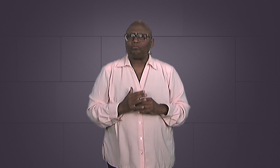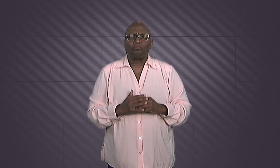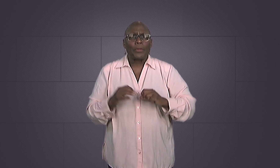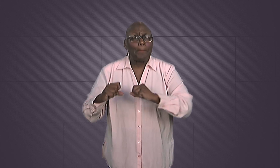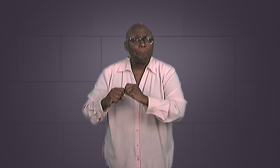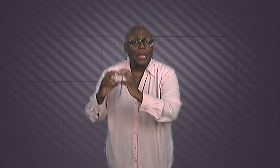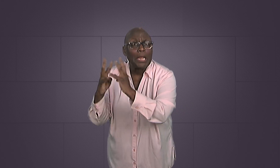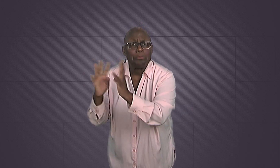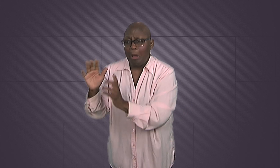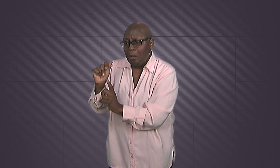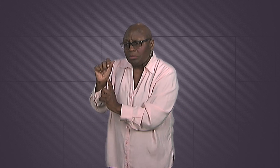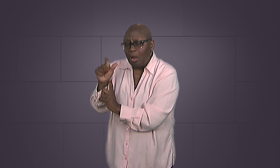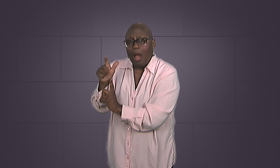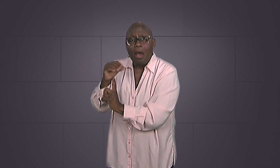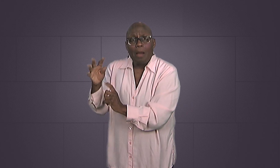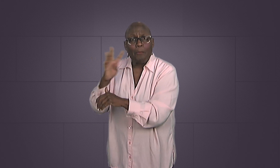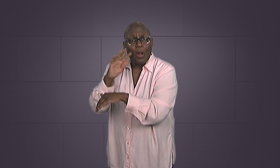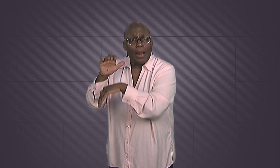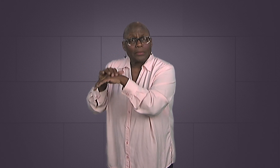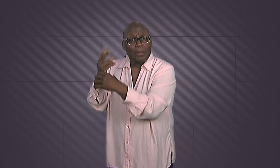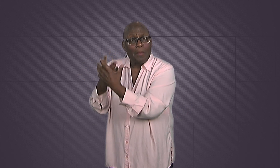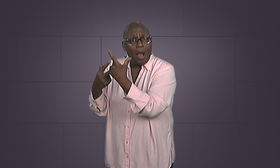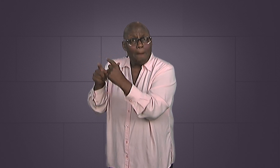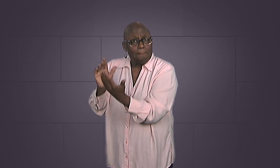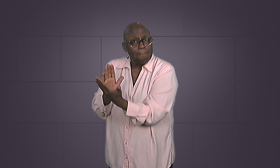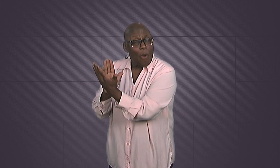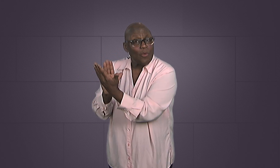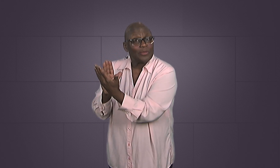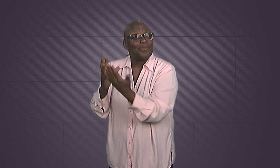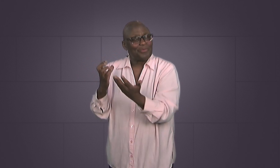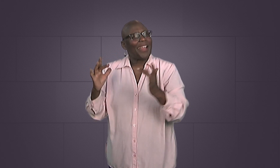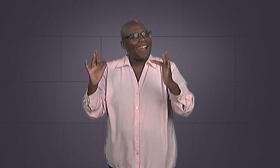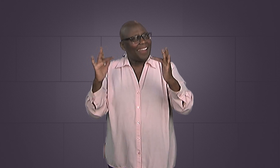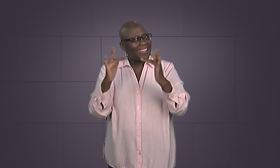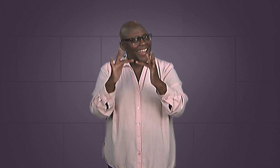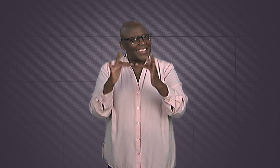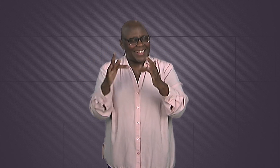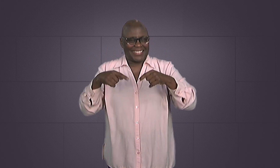an ASL and spoken English bilingual approach, contact